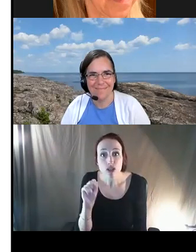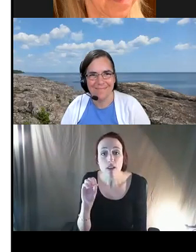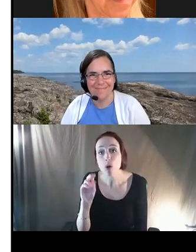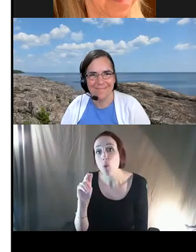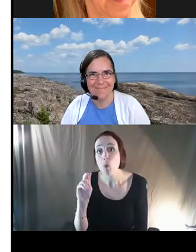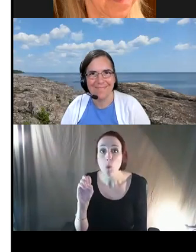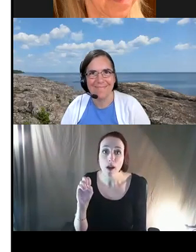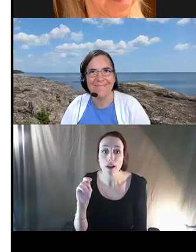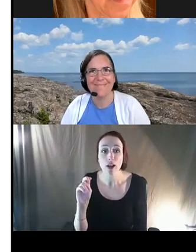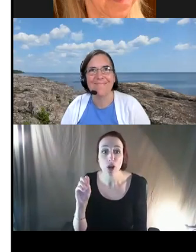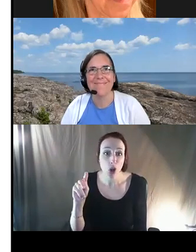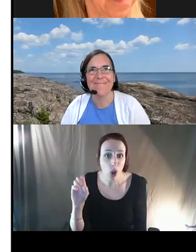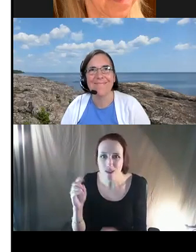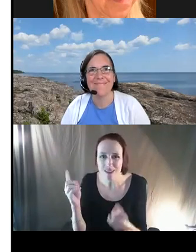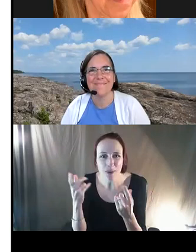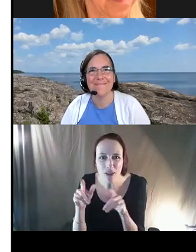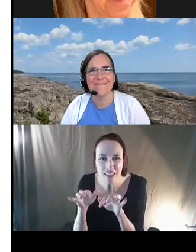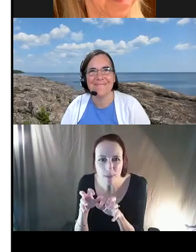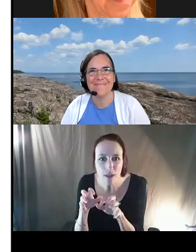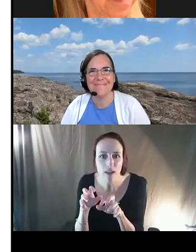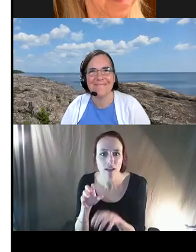I see Crystal has already typed in calculator.